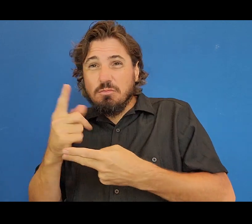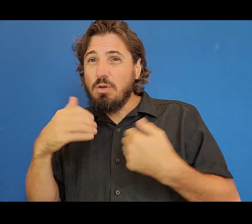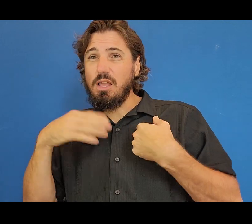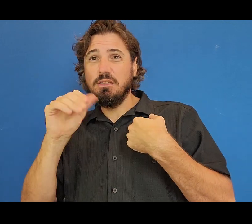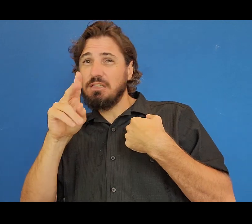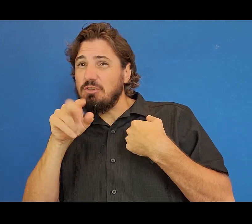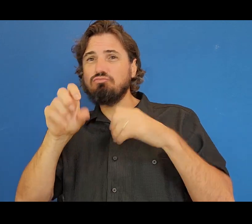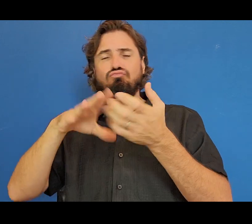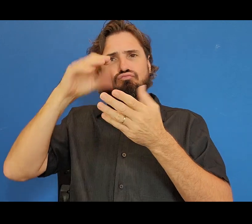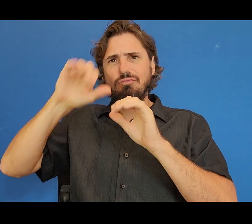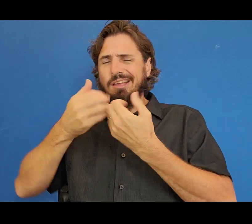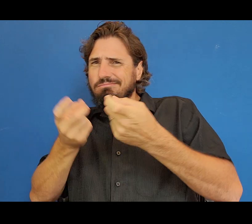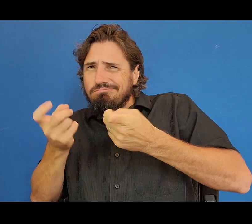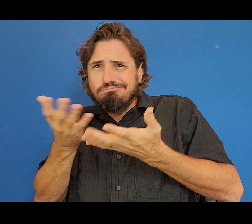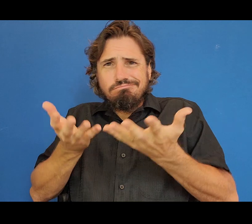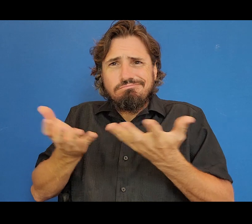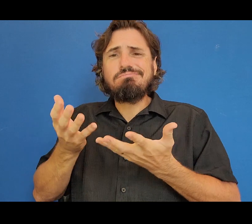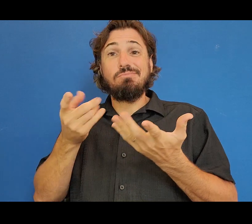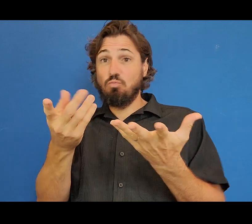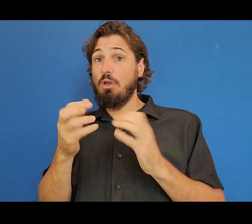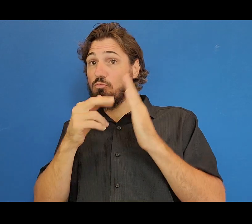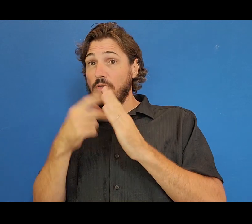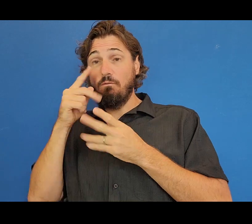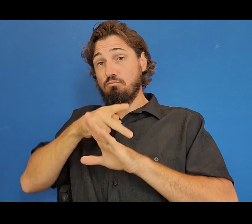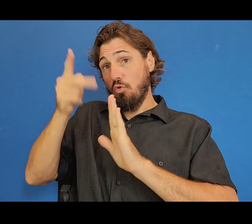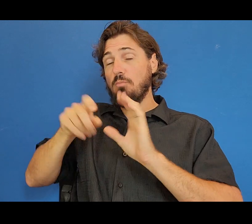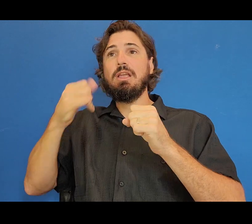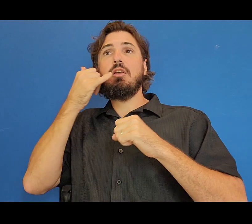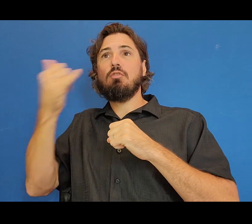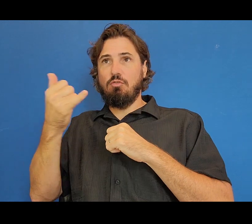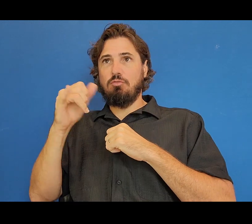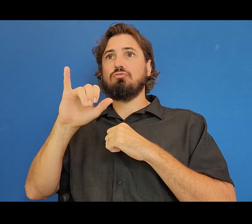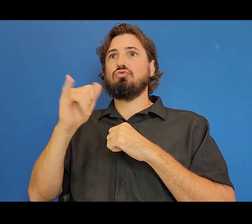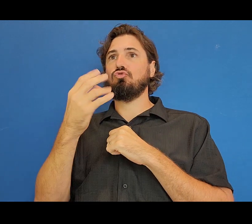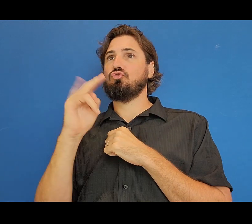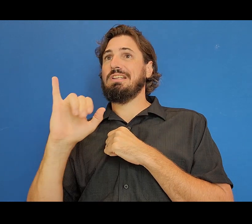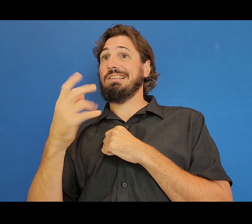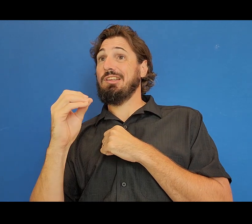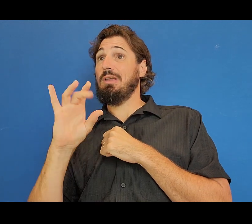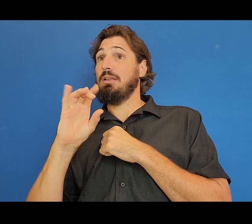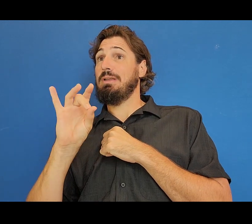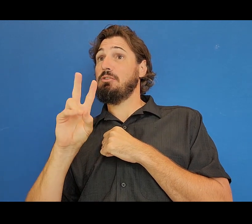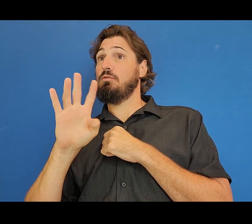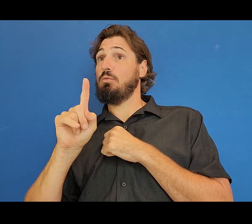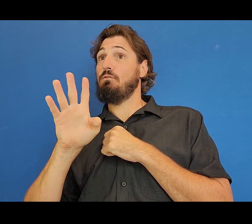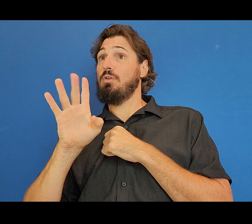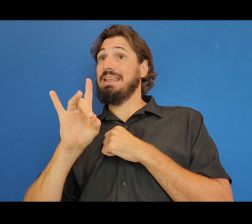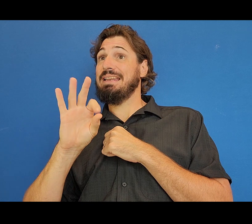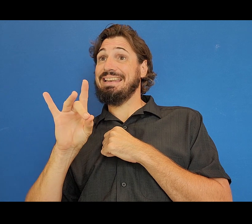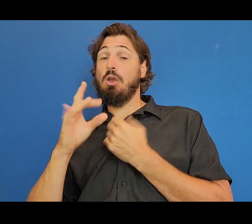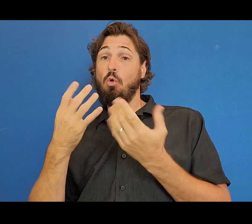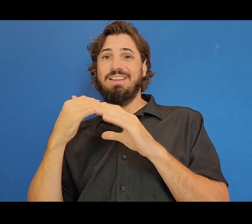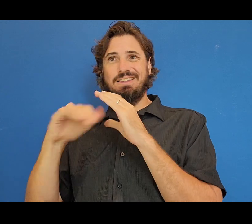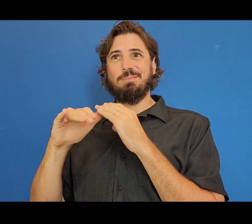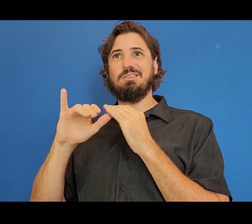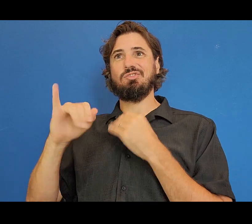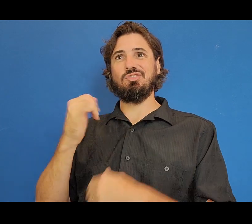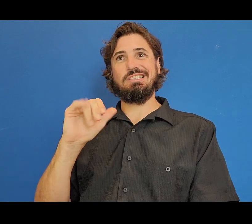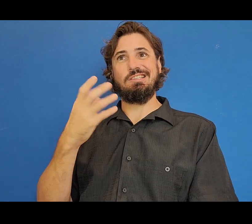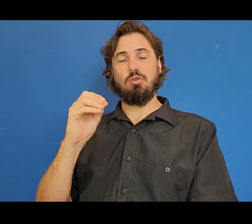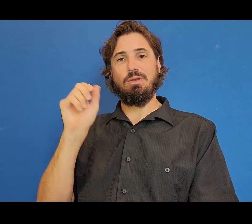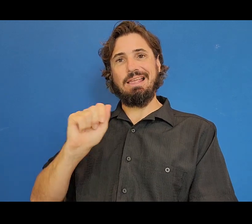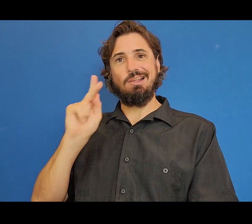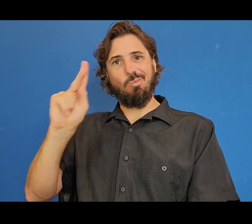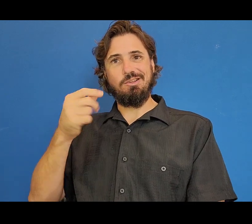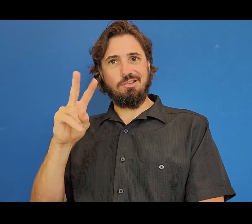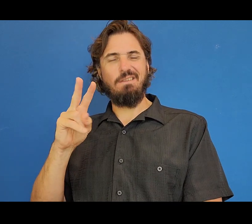To register for the program, please contact Johnny Yago at 808-241-4898 or jyago@kauai.gov at least five business days before the start of the workshop